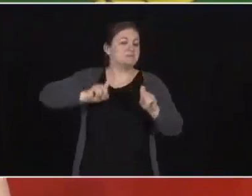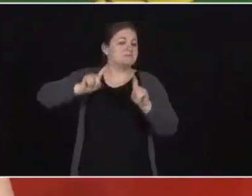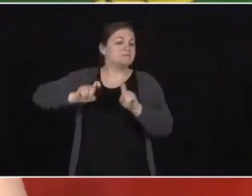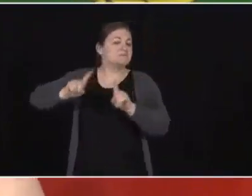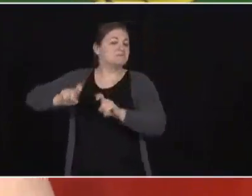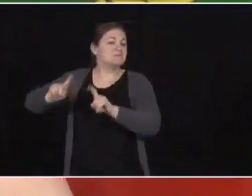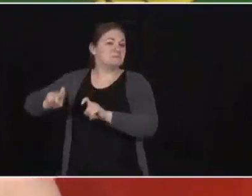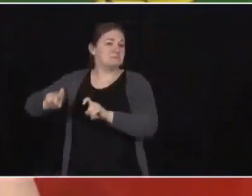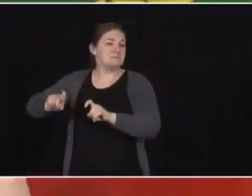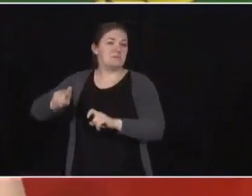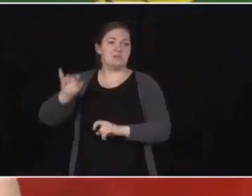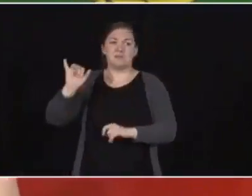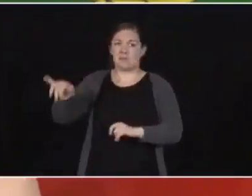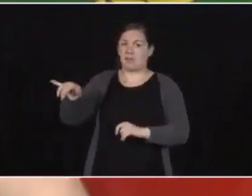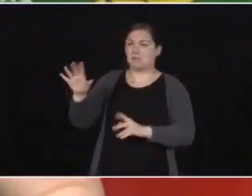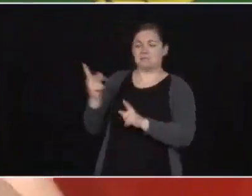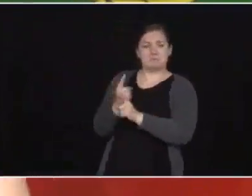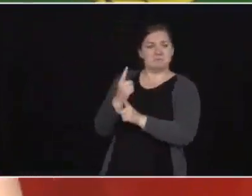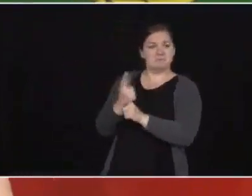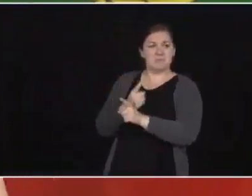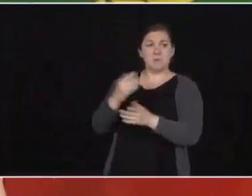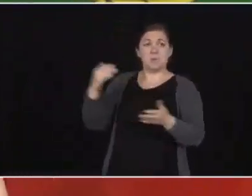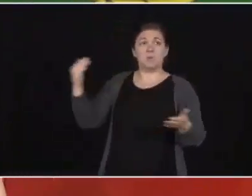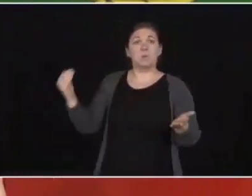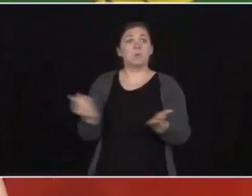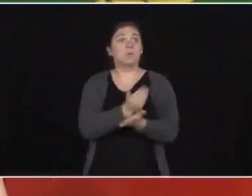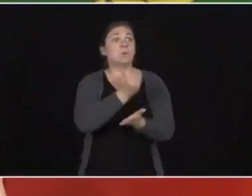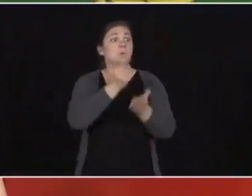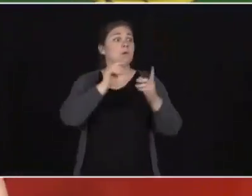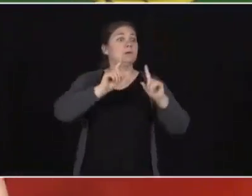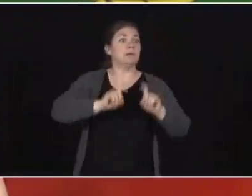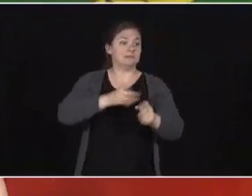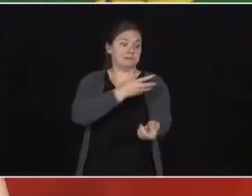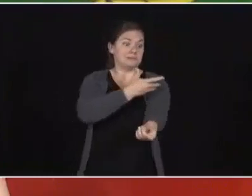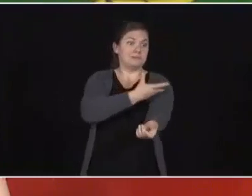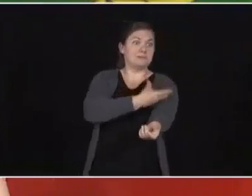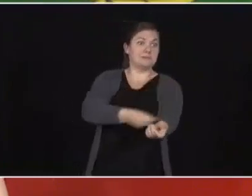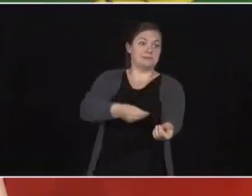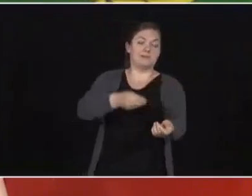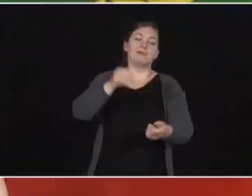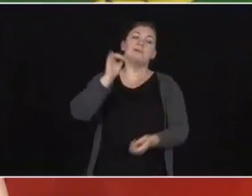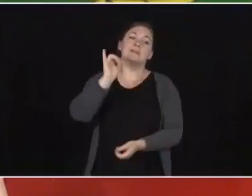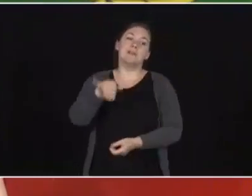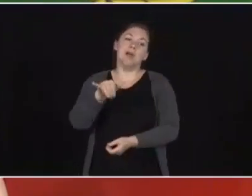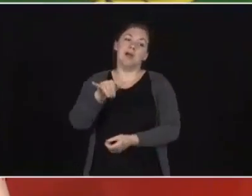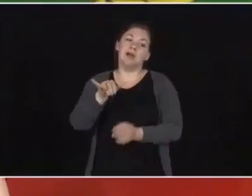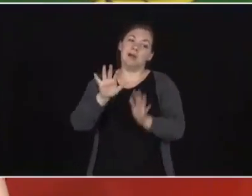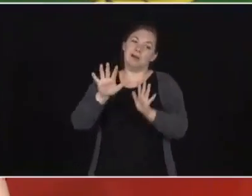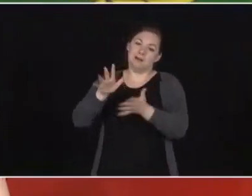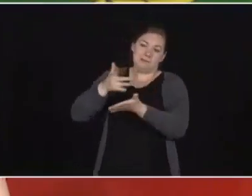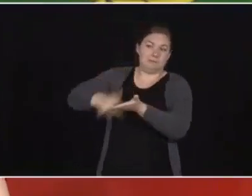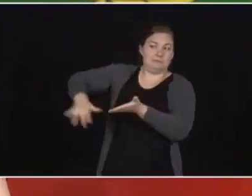I believe in several months at the latest. That is a standard method for when a new pathogen emerges to understand what the prevalences.